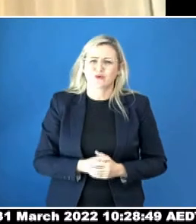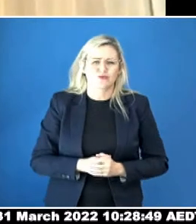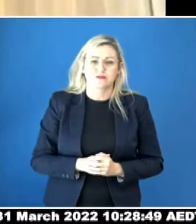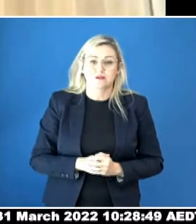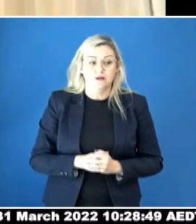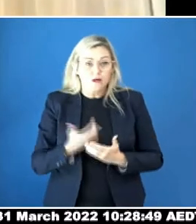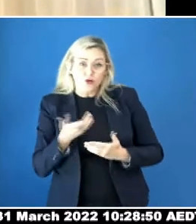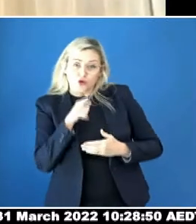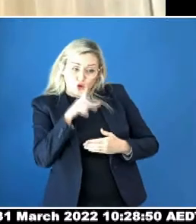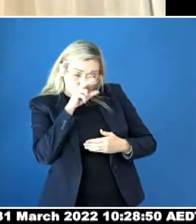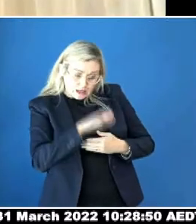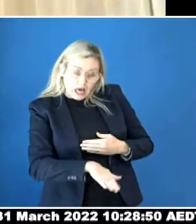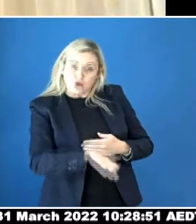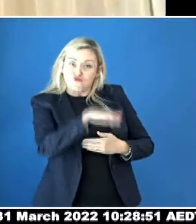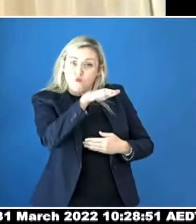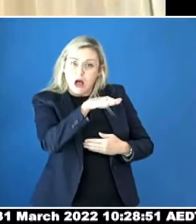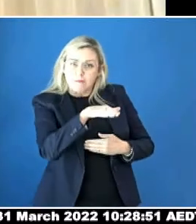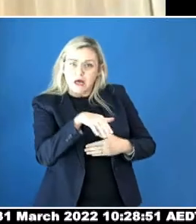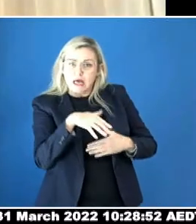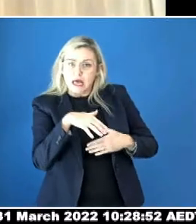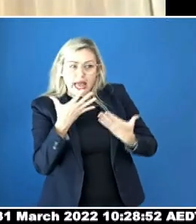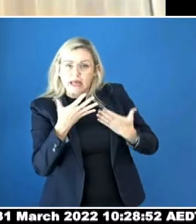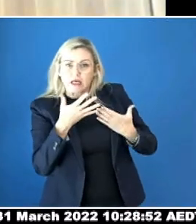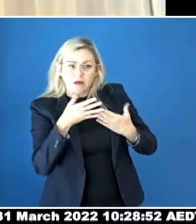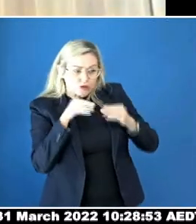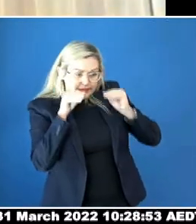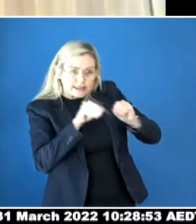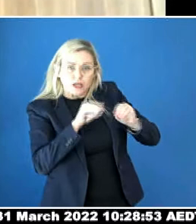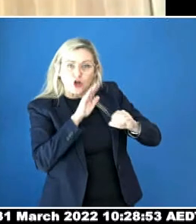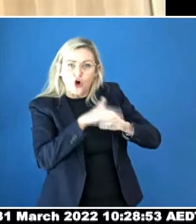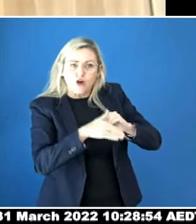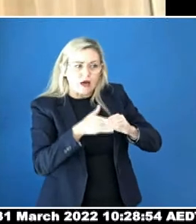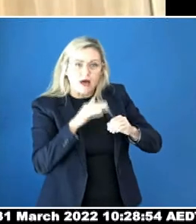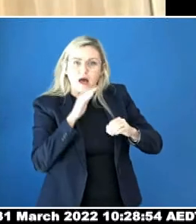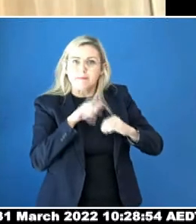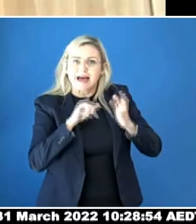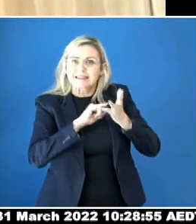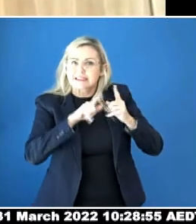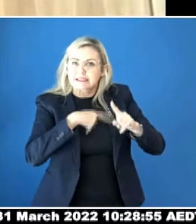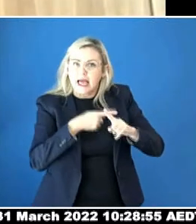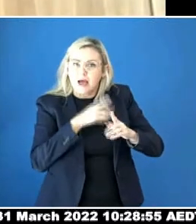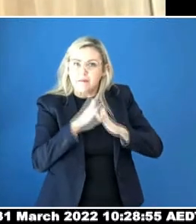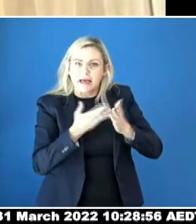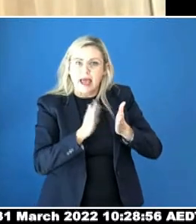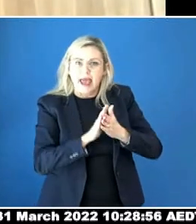consent as you were growing up and understanding what consent to having a sexual relationship would be?